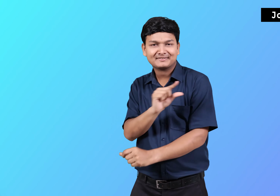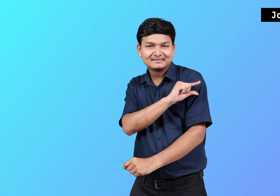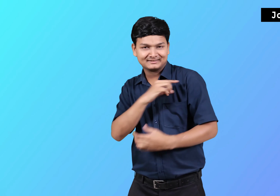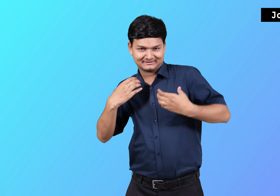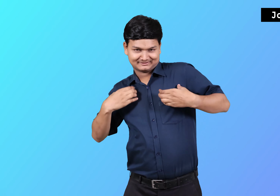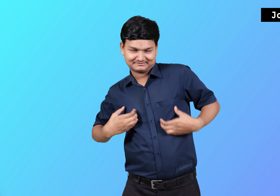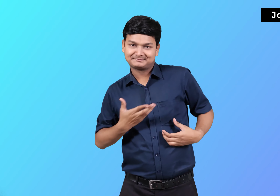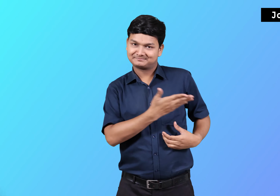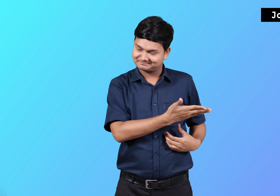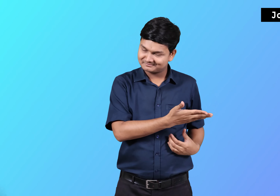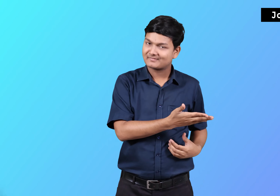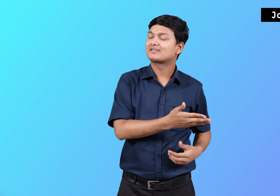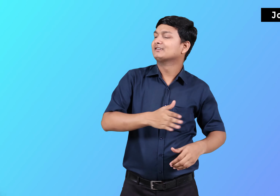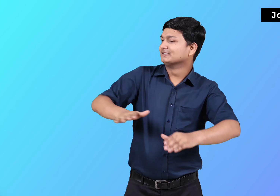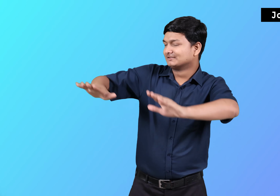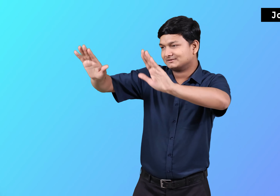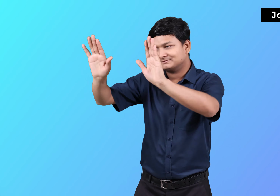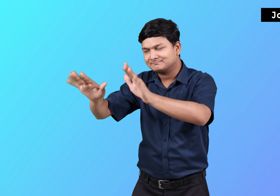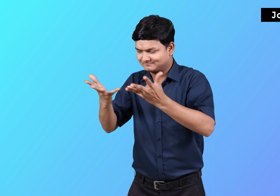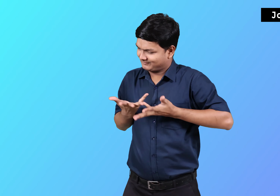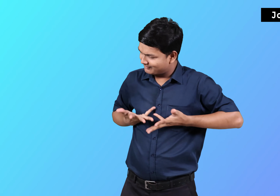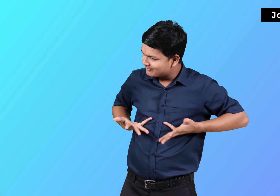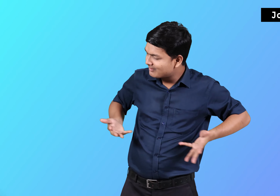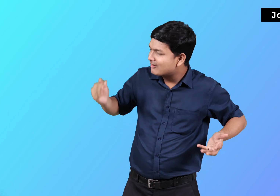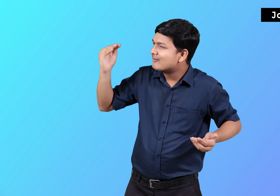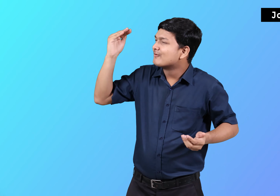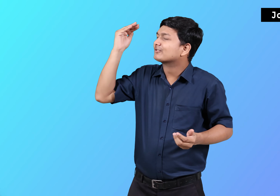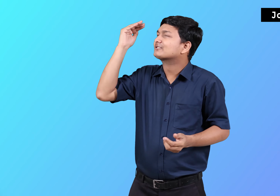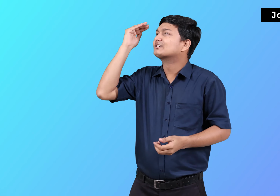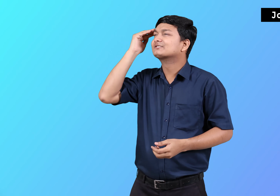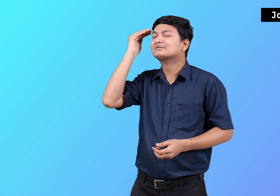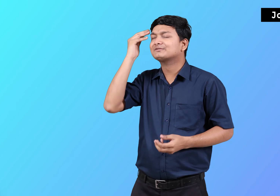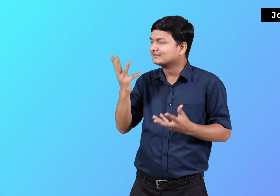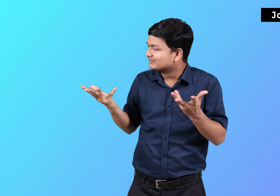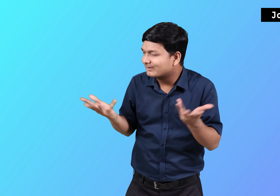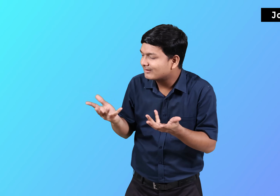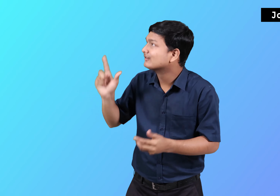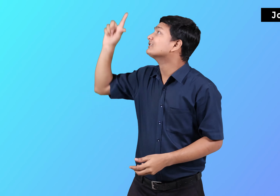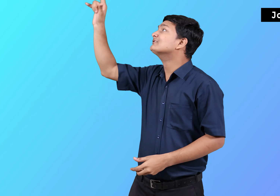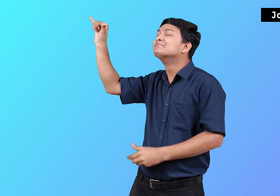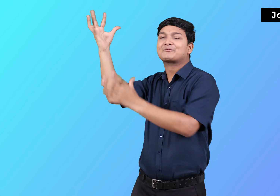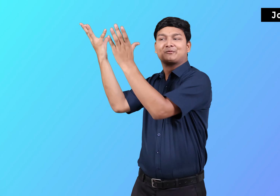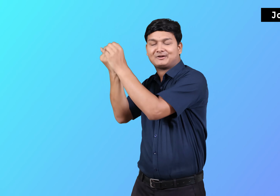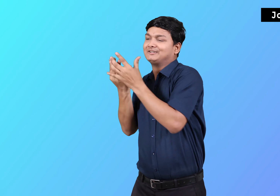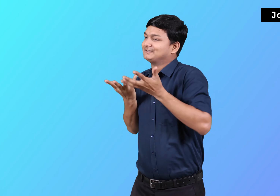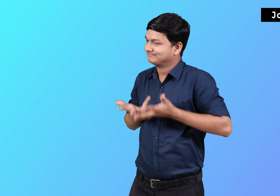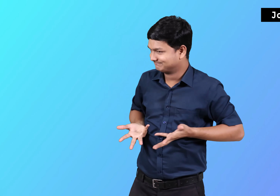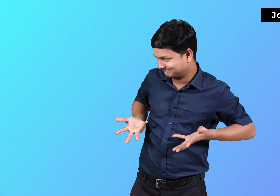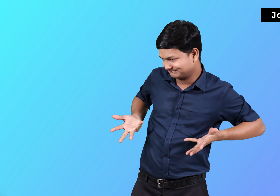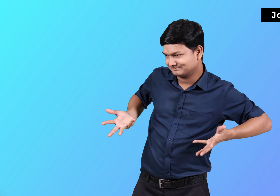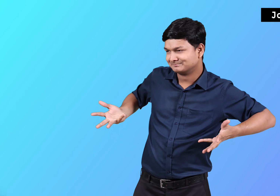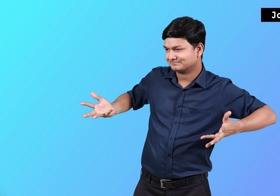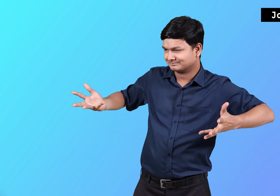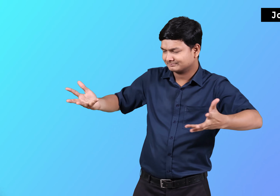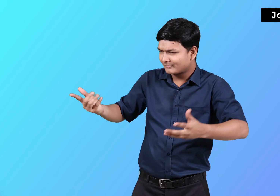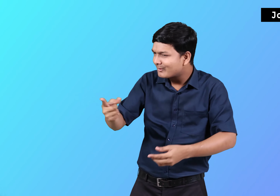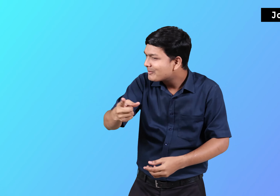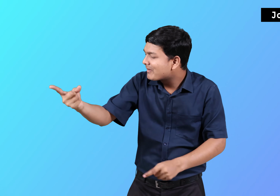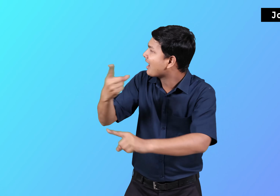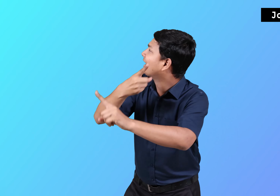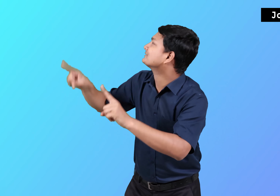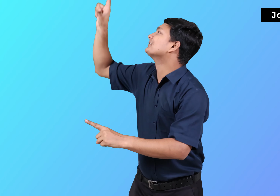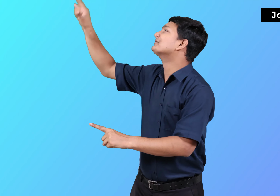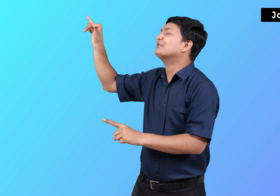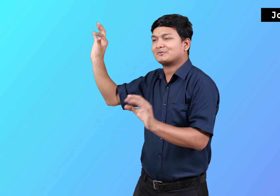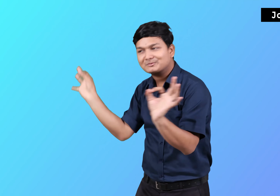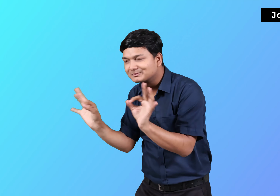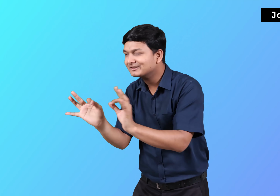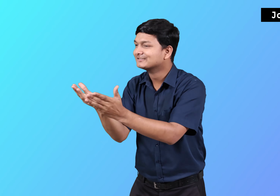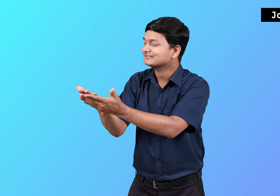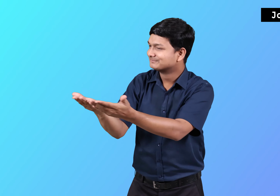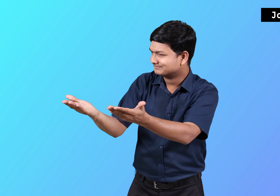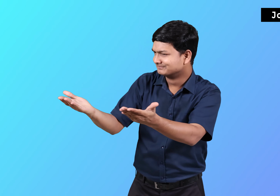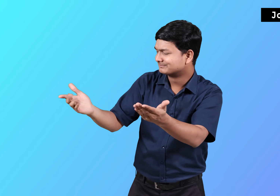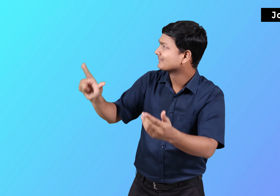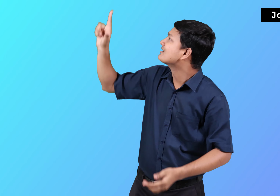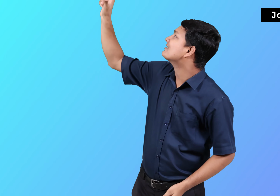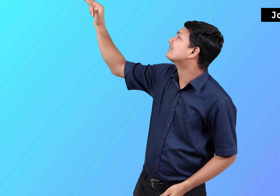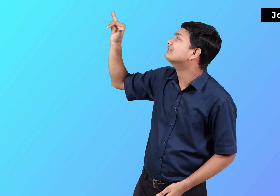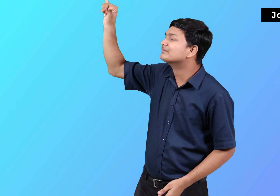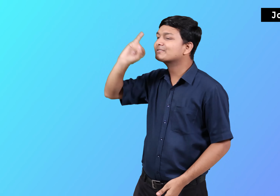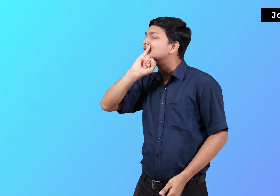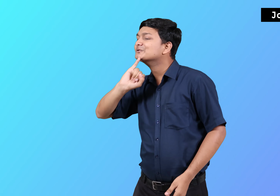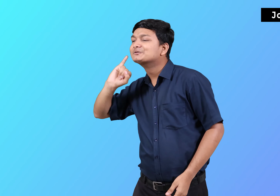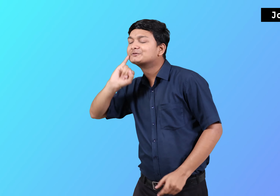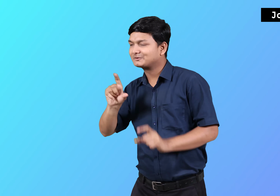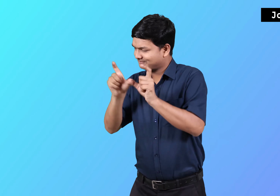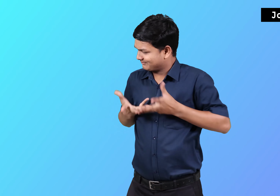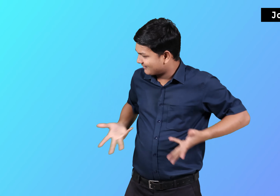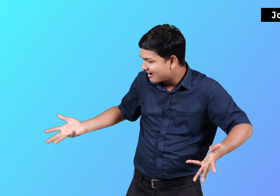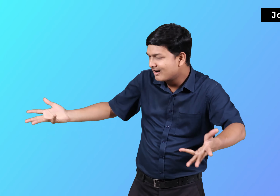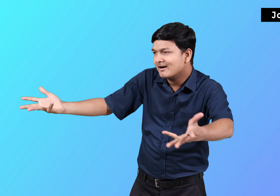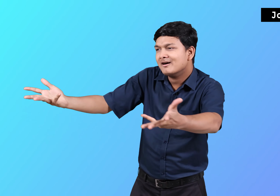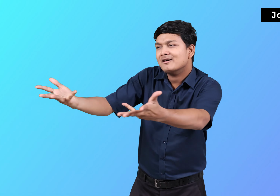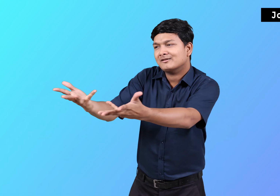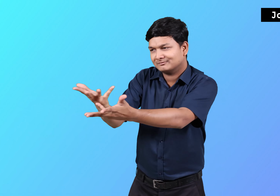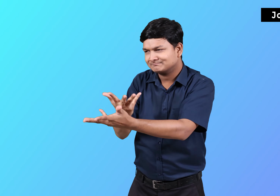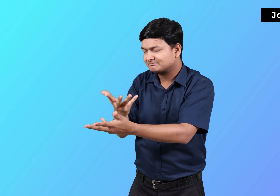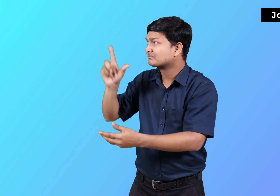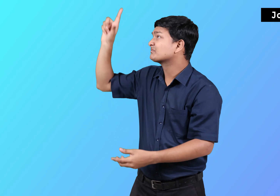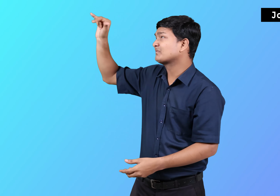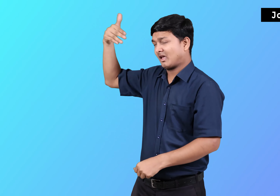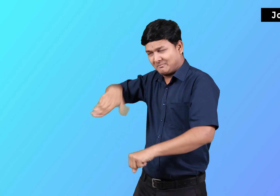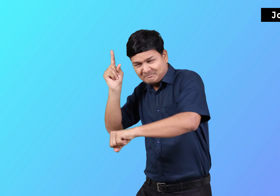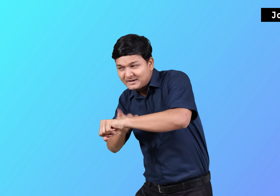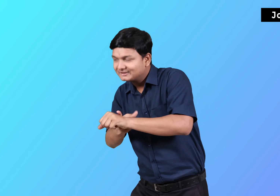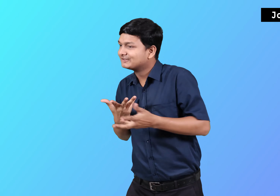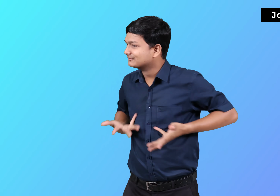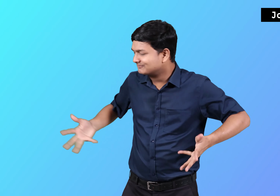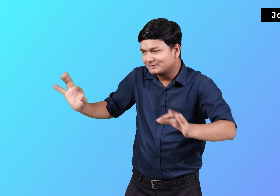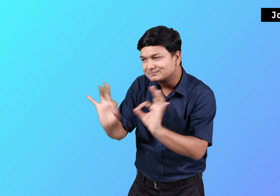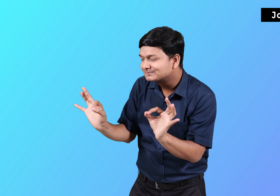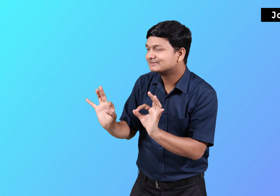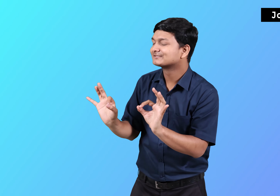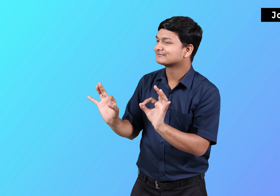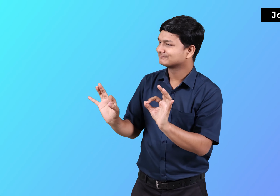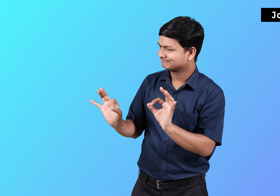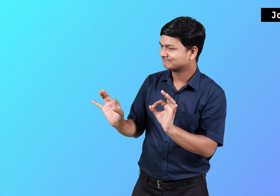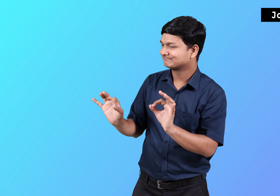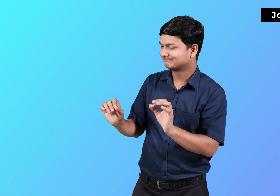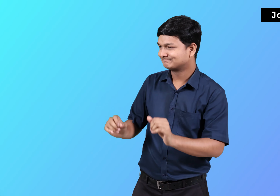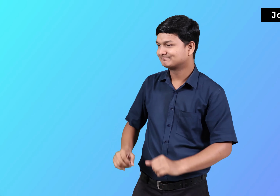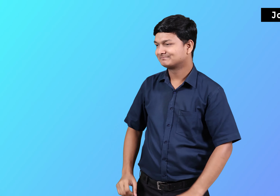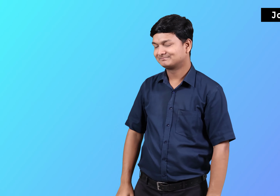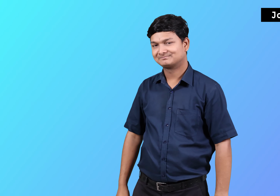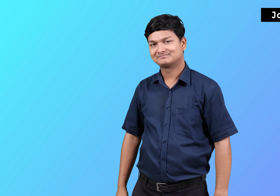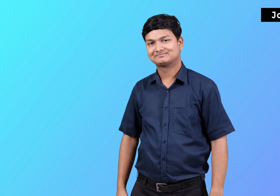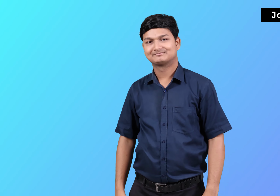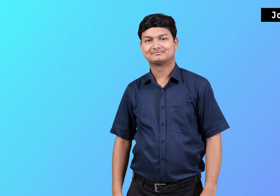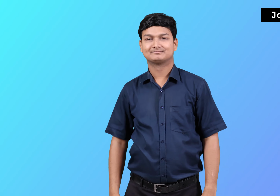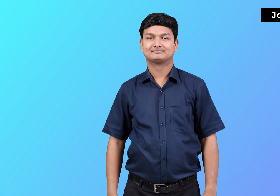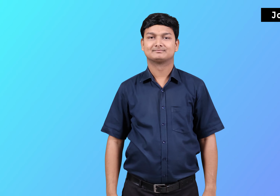So Phinehas the priest said, “Now we know that the LORD is with us and that you did not turn against him. We are happy that the Israelites will not be punished by the LORD.”